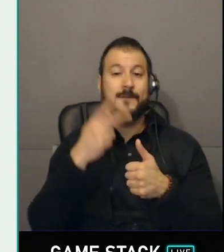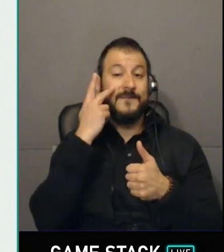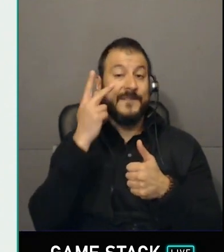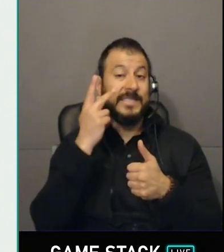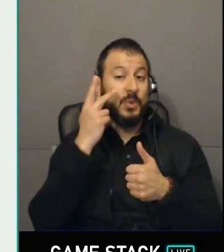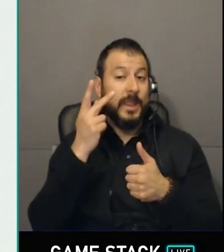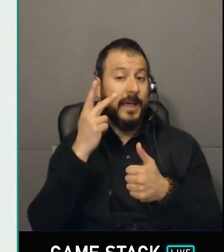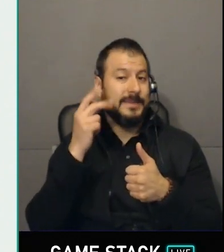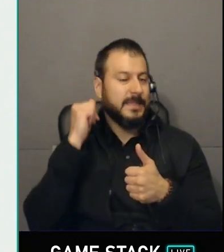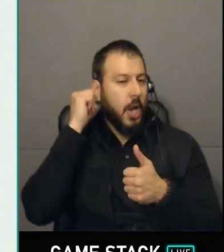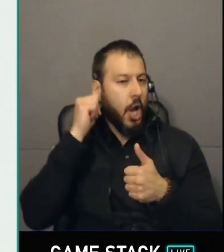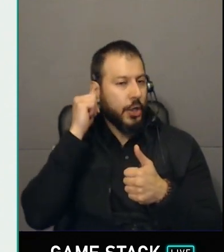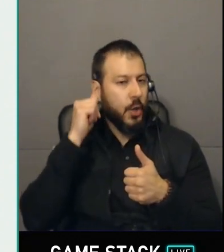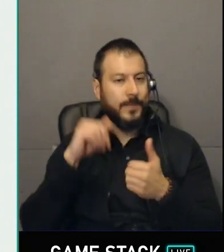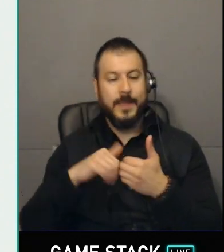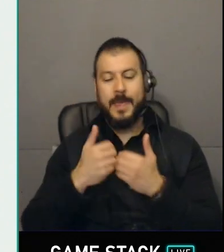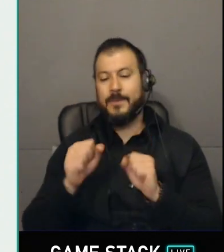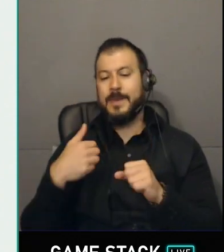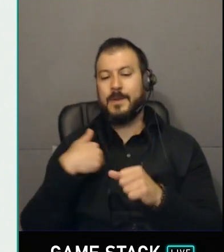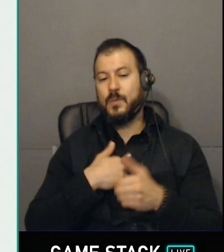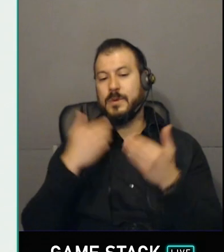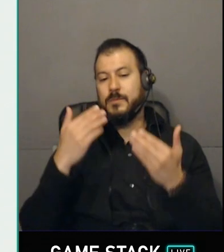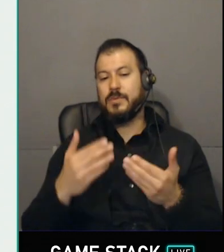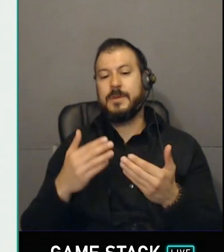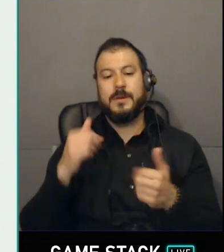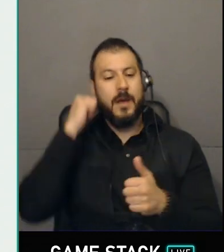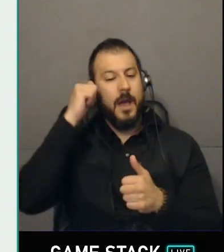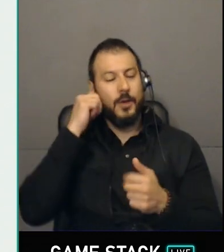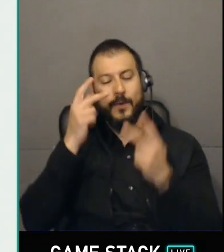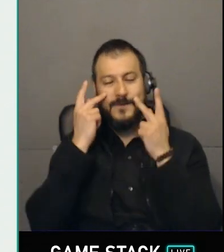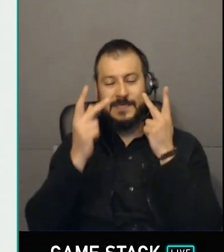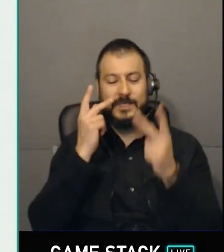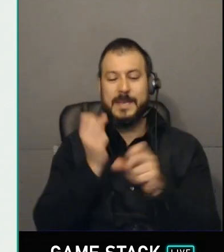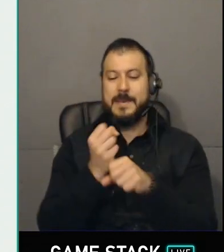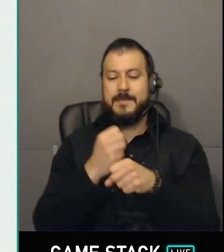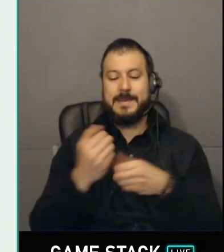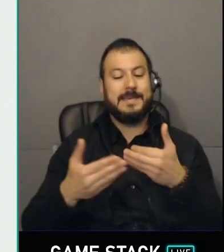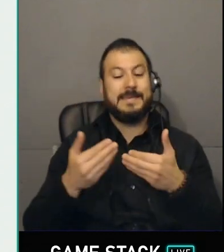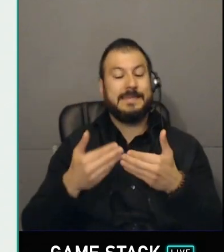how can we bring audio visualization and make it easy for developers?